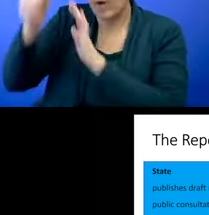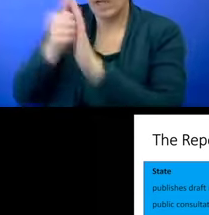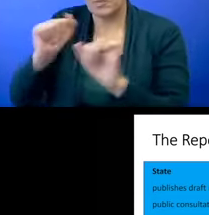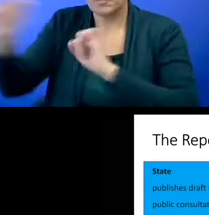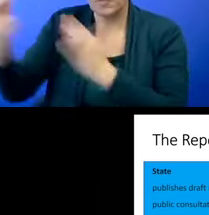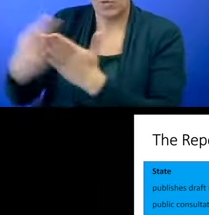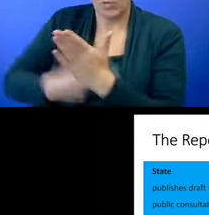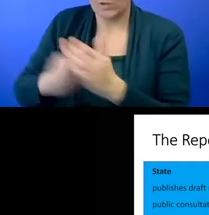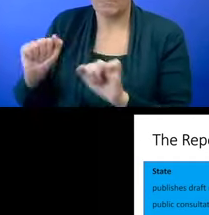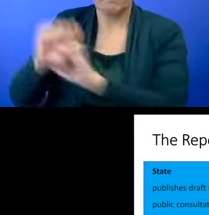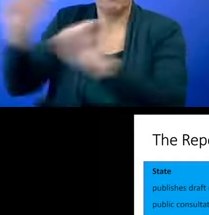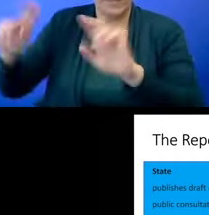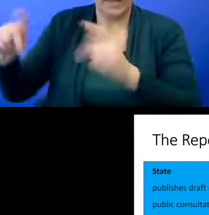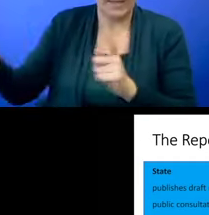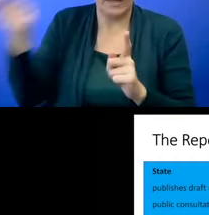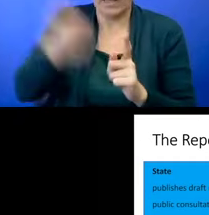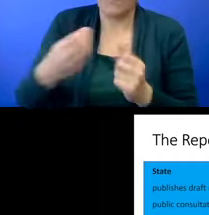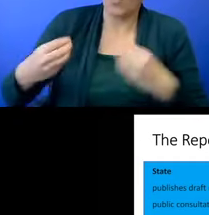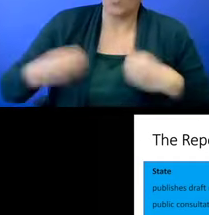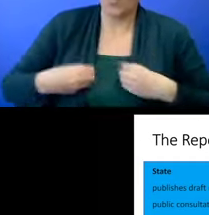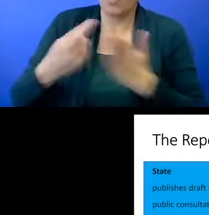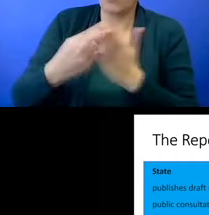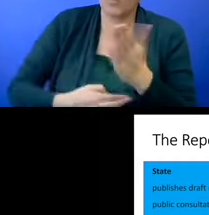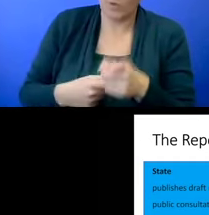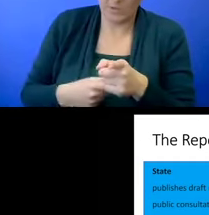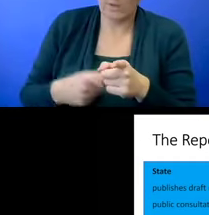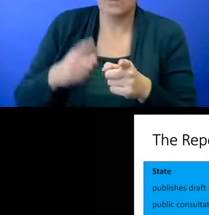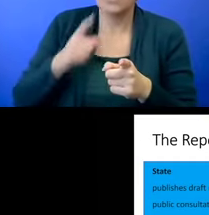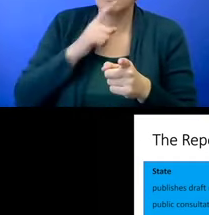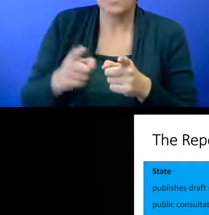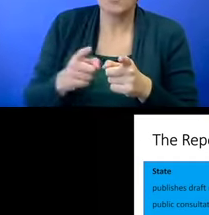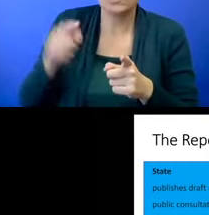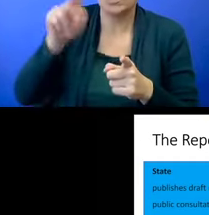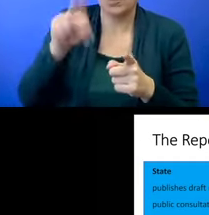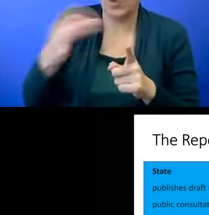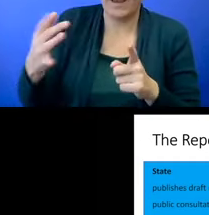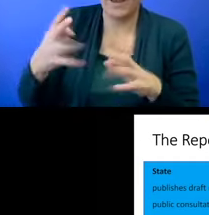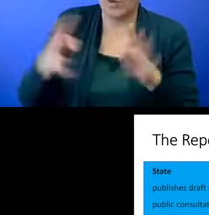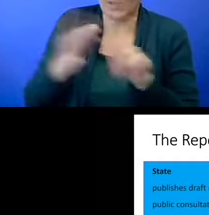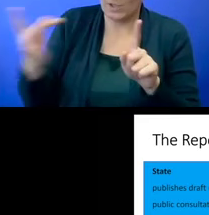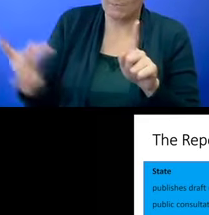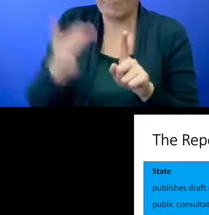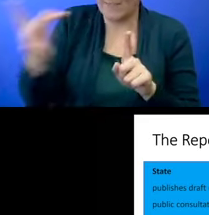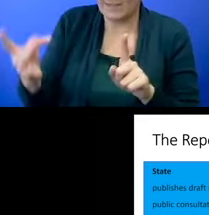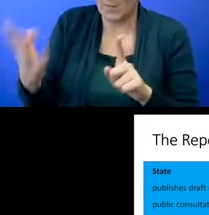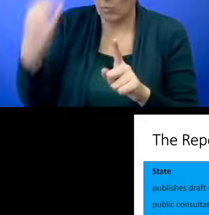Each of those can submit their own reports, although the United Nations Committee prefers that they are grouped.